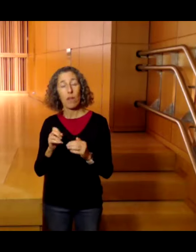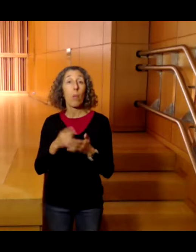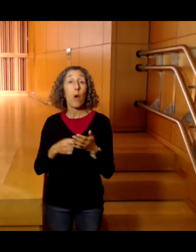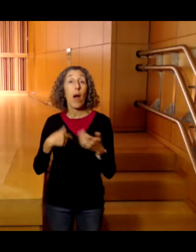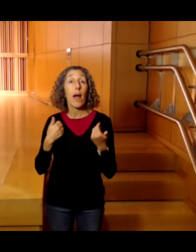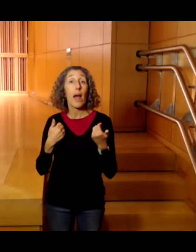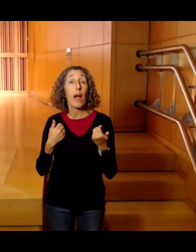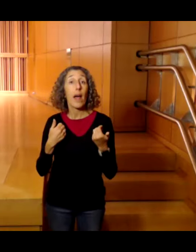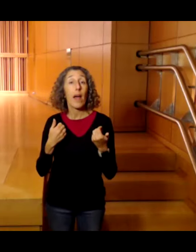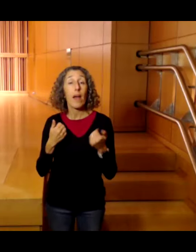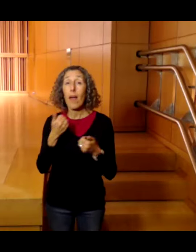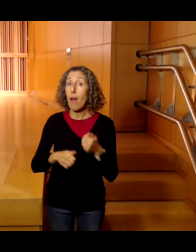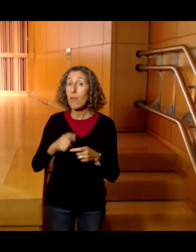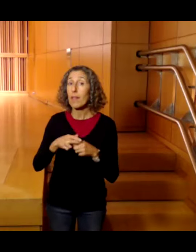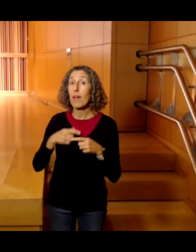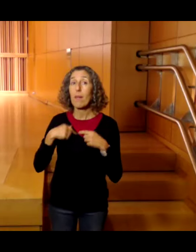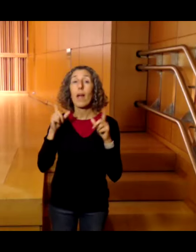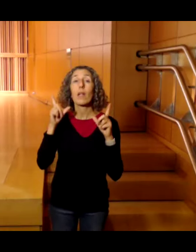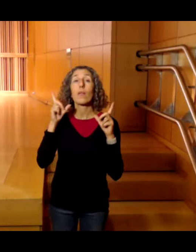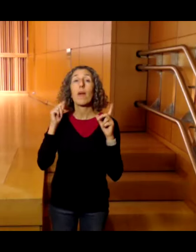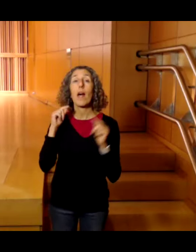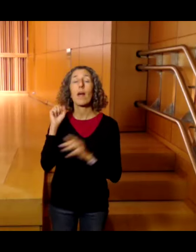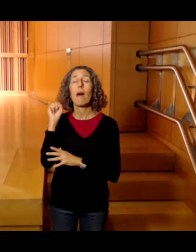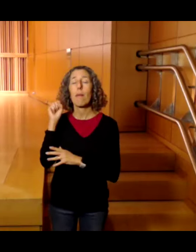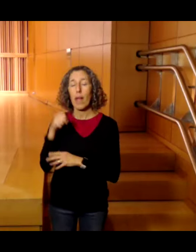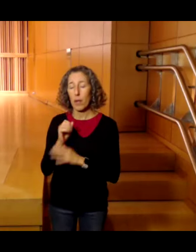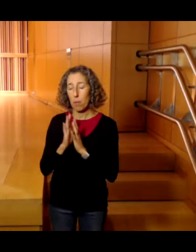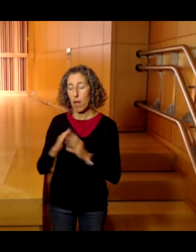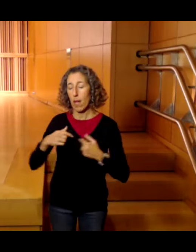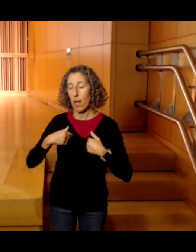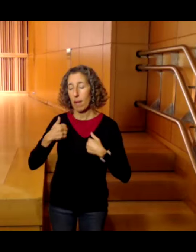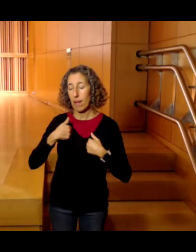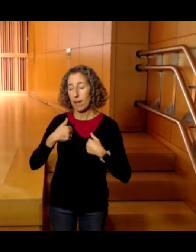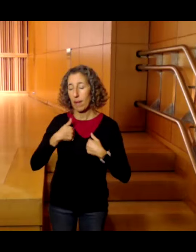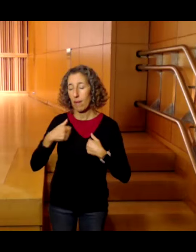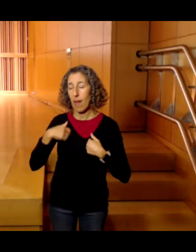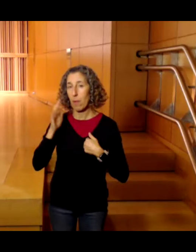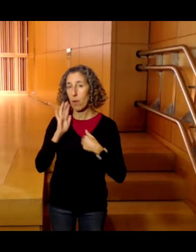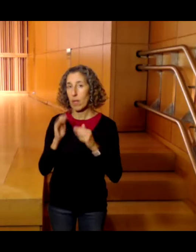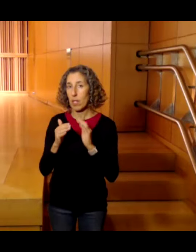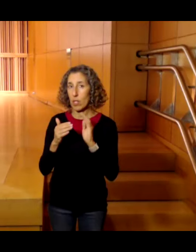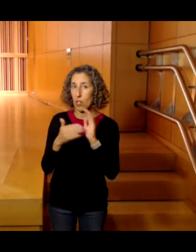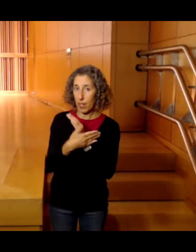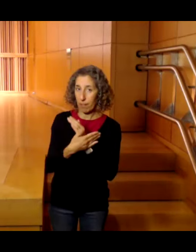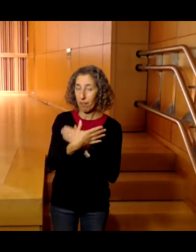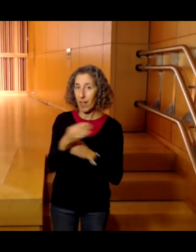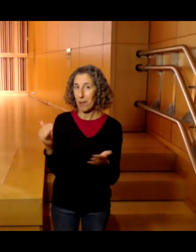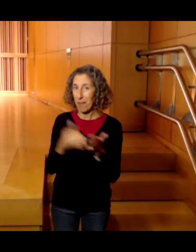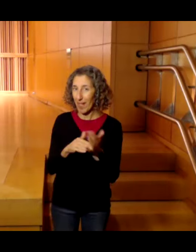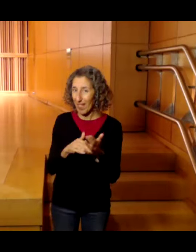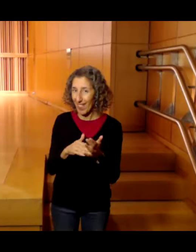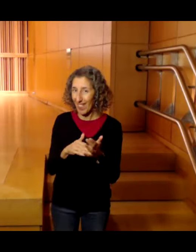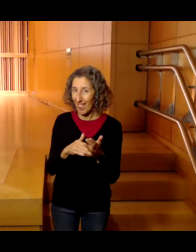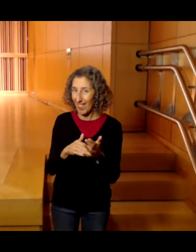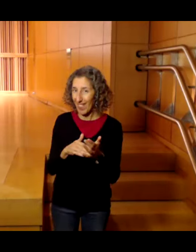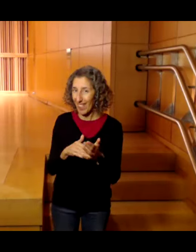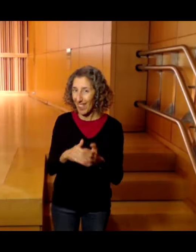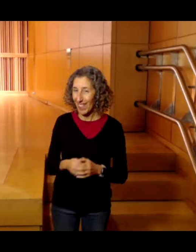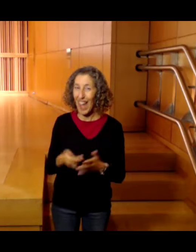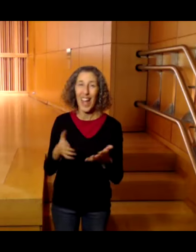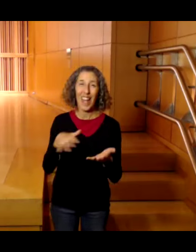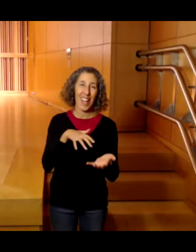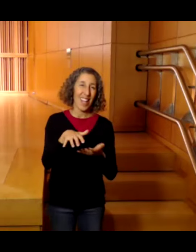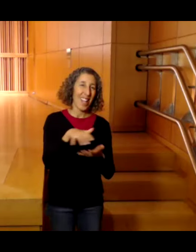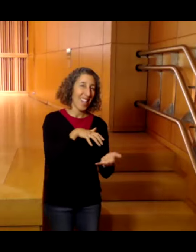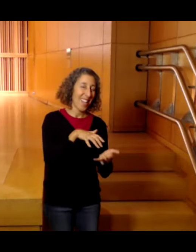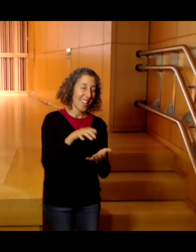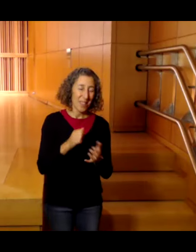And bowed my head to pray. That is to say, I've cheated.